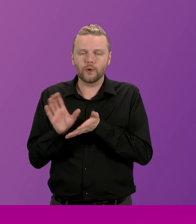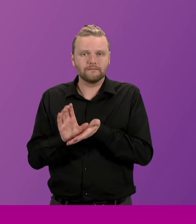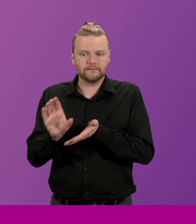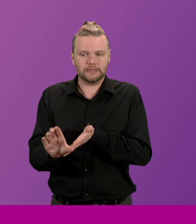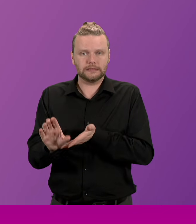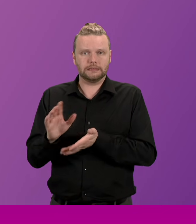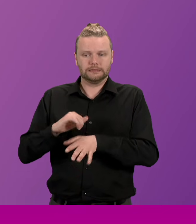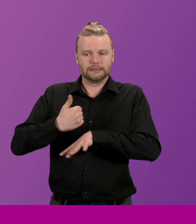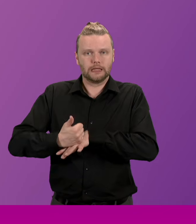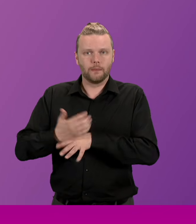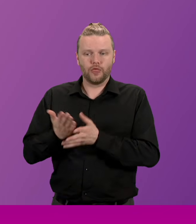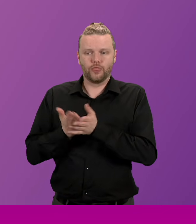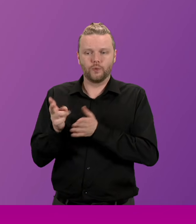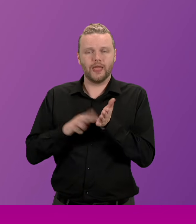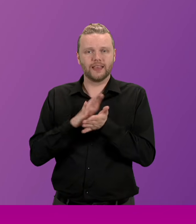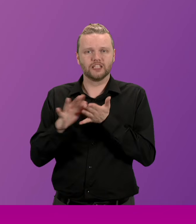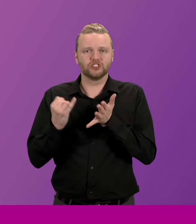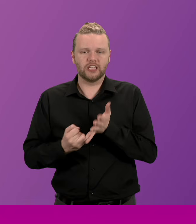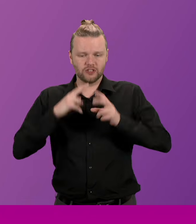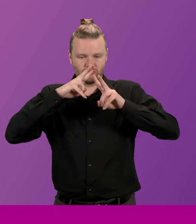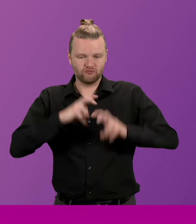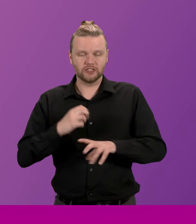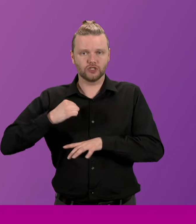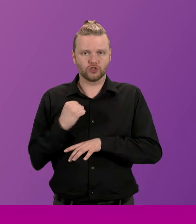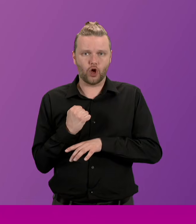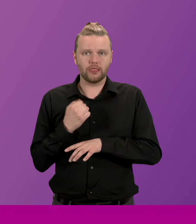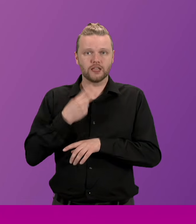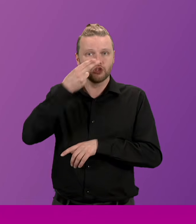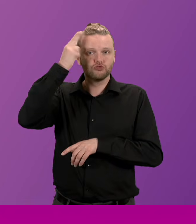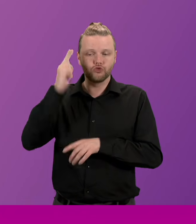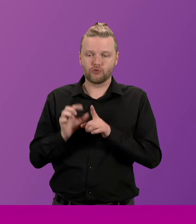place through the NHS Research Scotland neuroprogressive and dementia network,